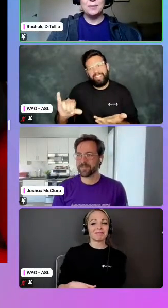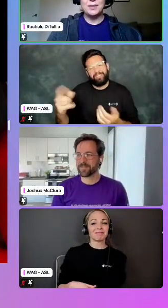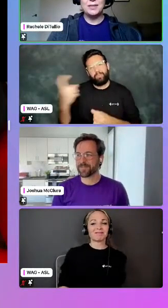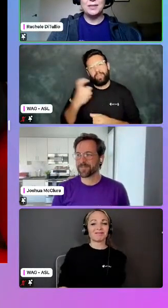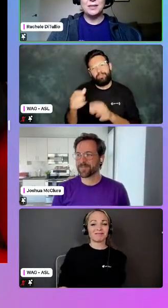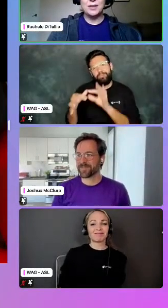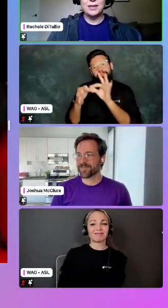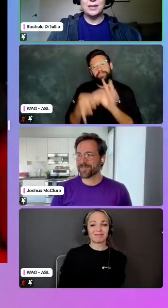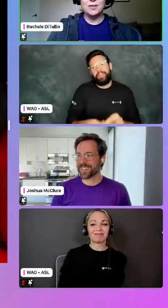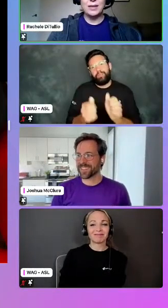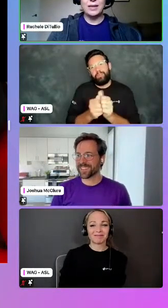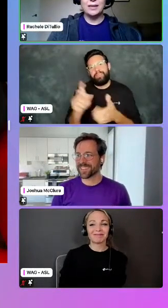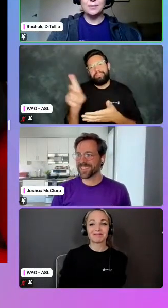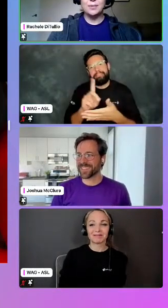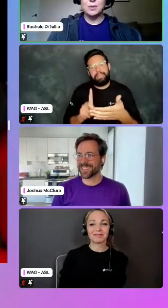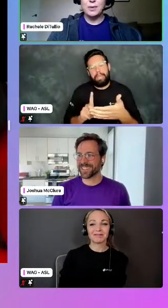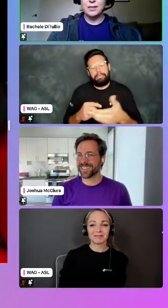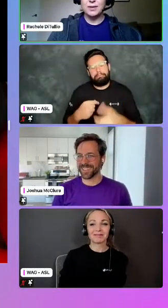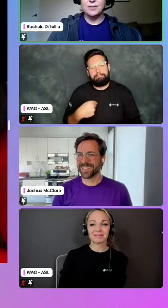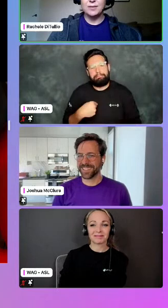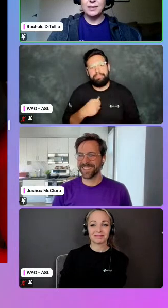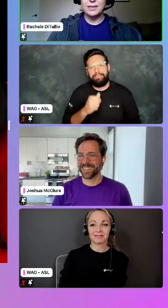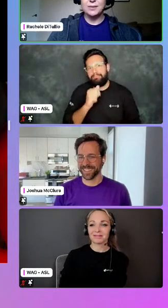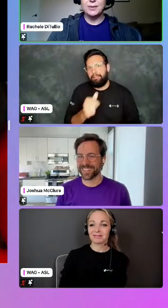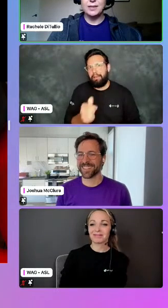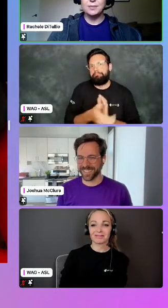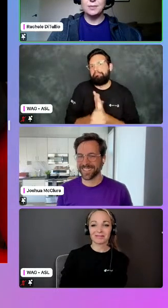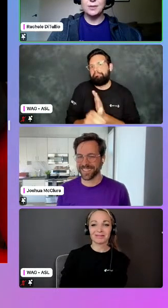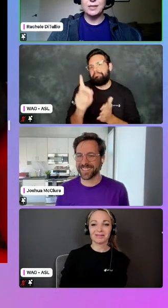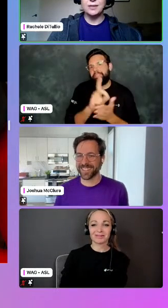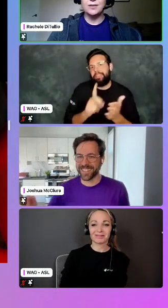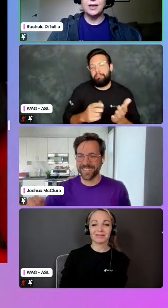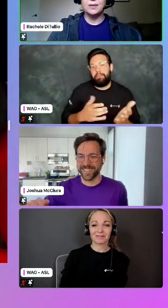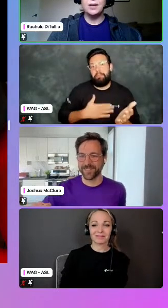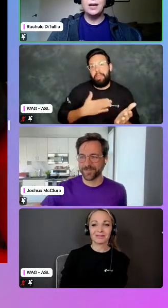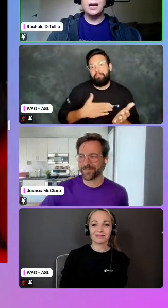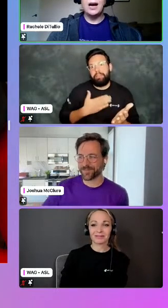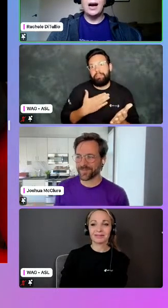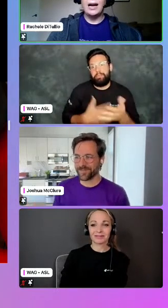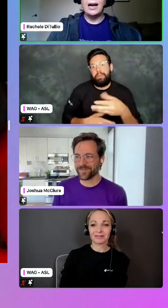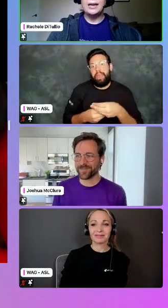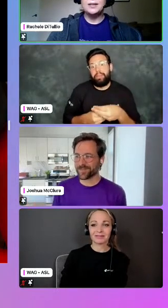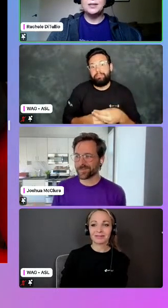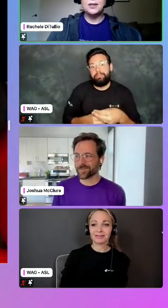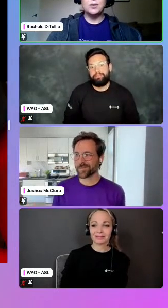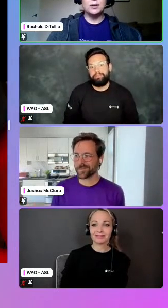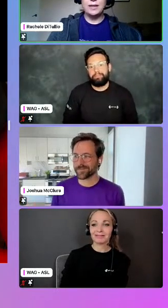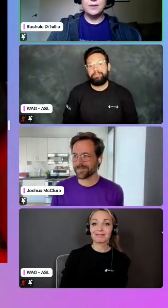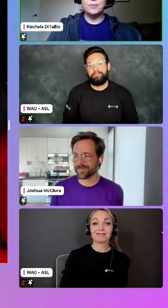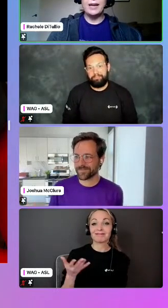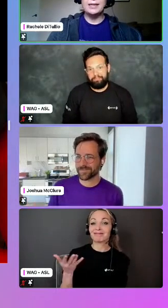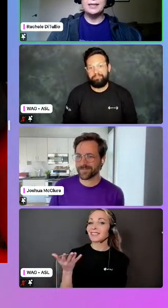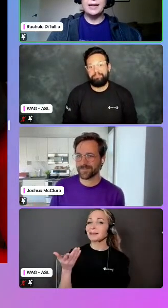qnec [>>] That's more of a design question. I'm not a designer, but I'm happy to try to give